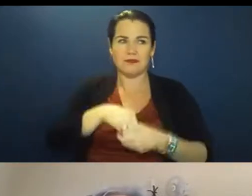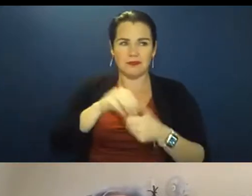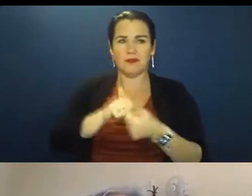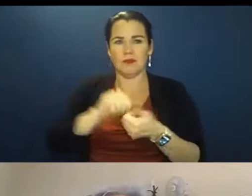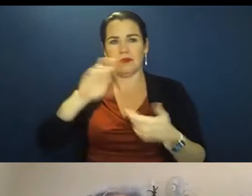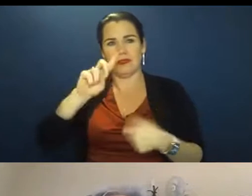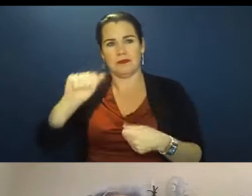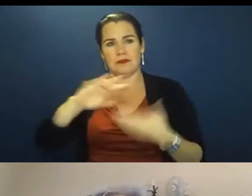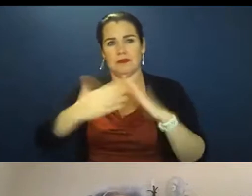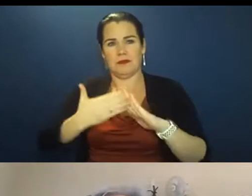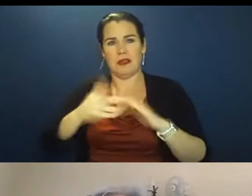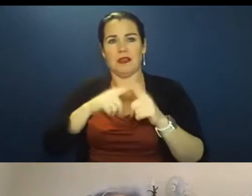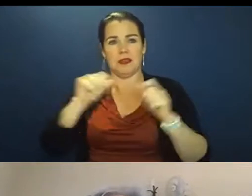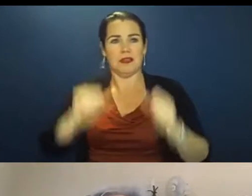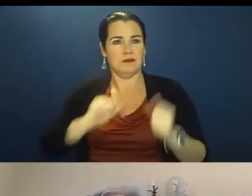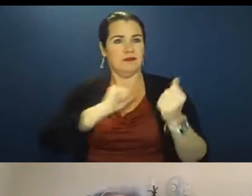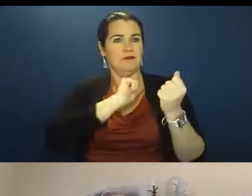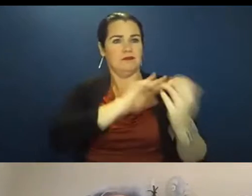Can you clarify? For example, how can we support public health and other partners to understand that they need to engage the disability community to address disparities experience bid people with disabilities? And two, to secondary conditions and